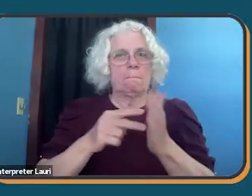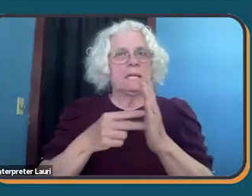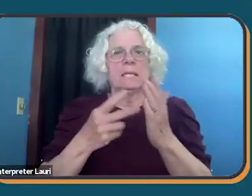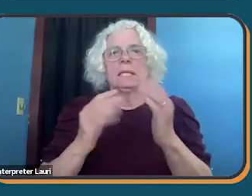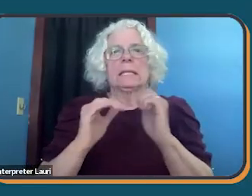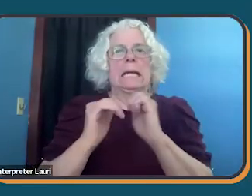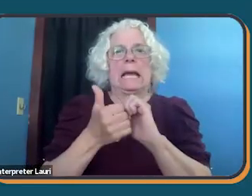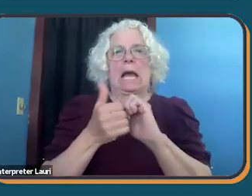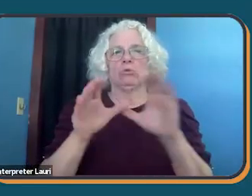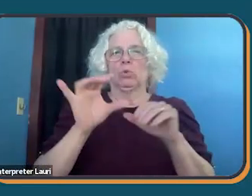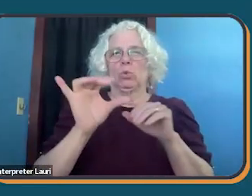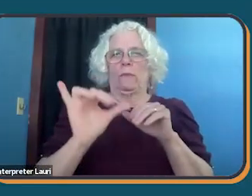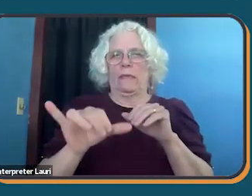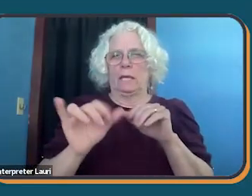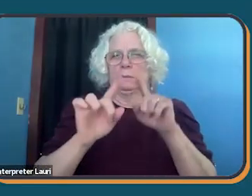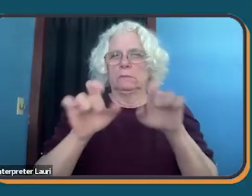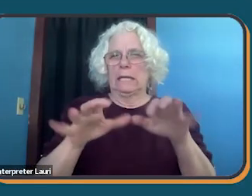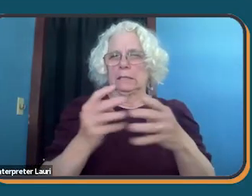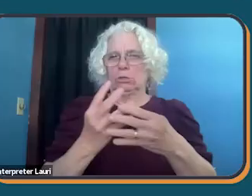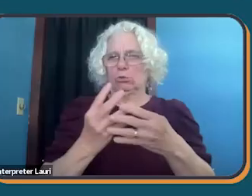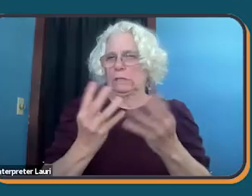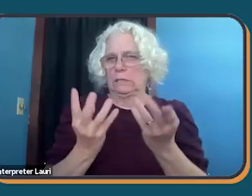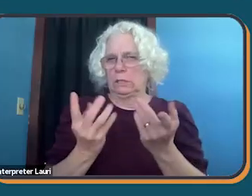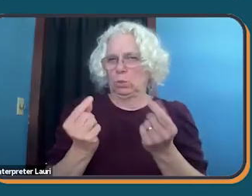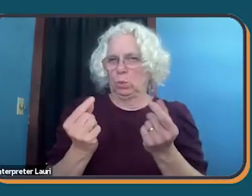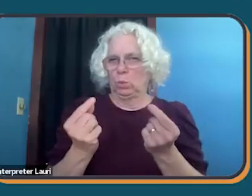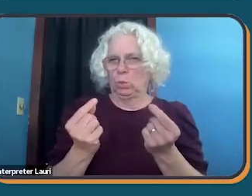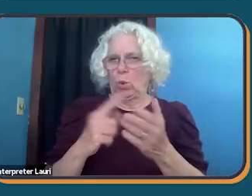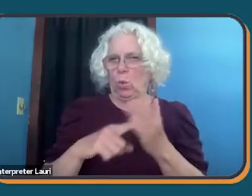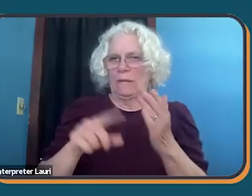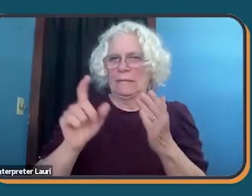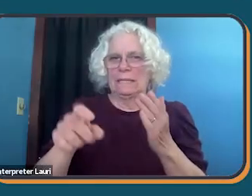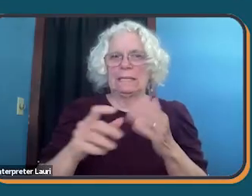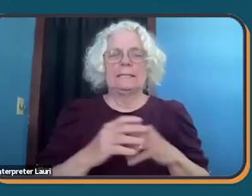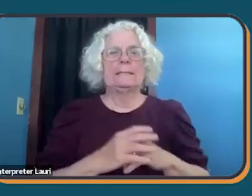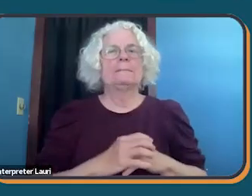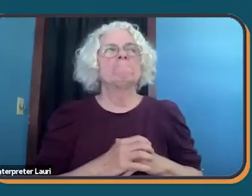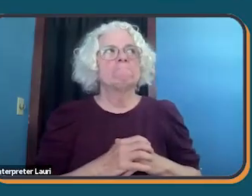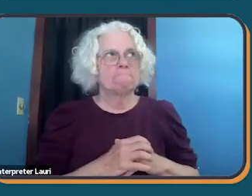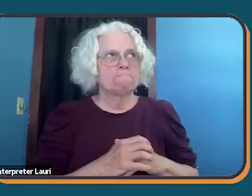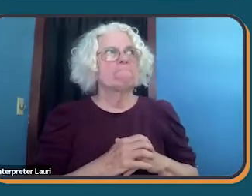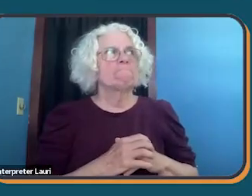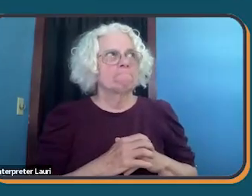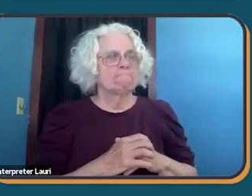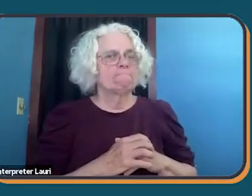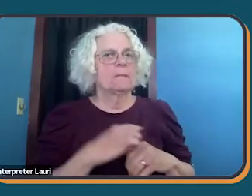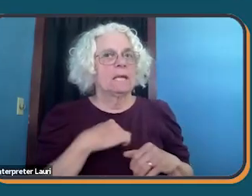Latisha Brown: First of all I would need my Arjo Sara Stedy Sit-to-Stand.